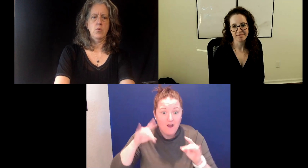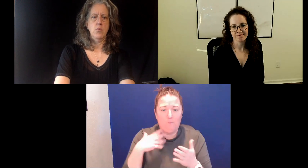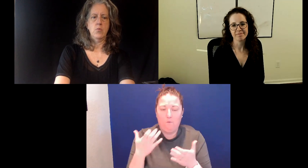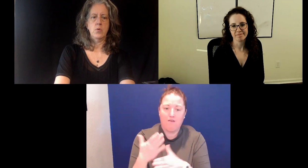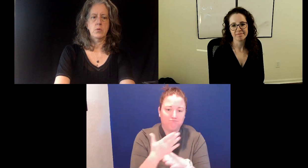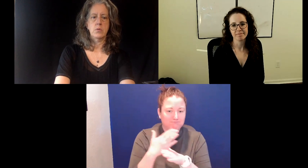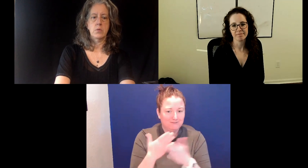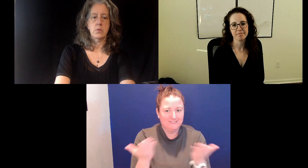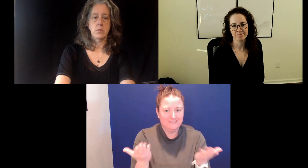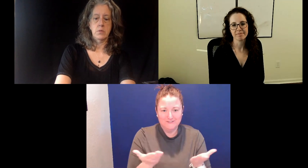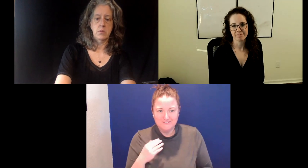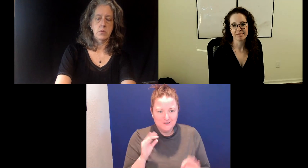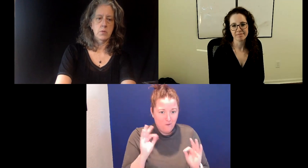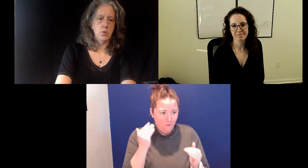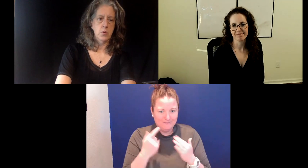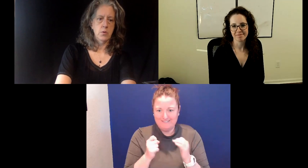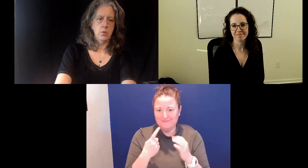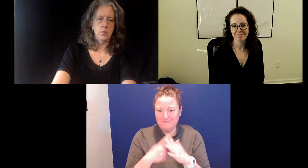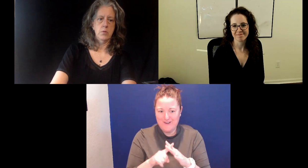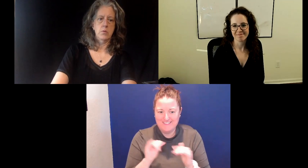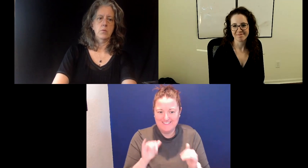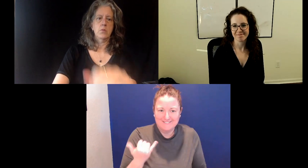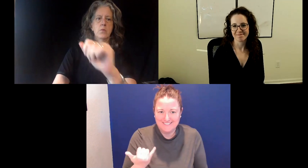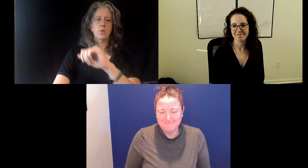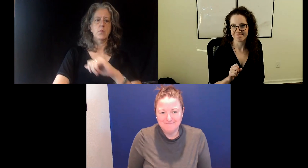and then by the time fall came we're like trying to find so many new resources so